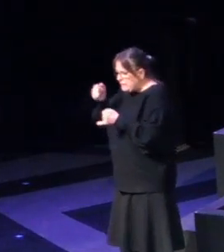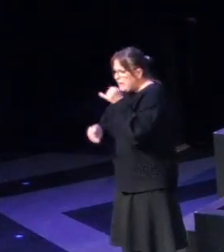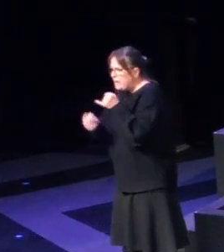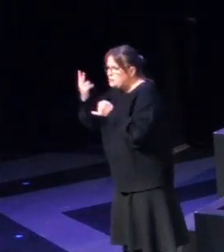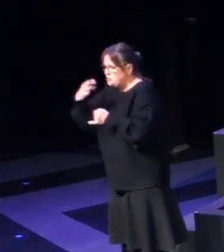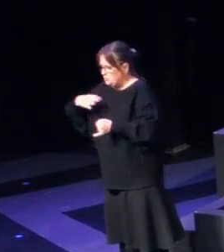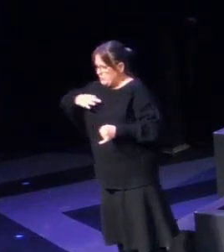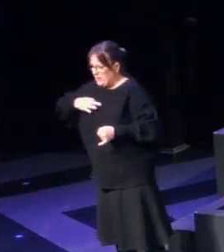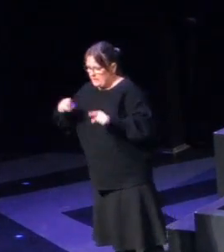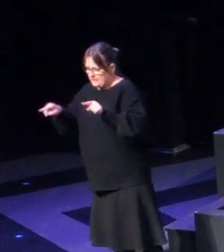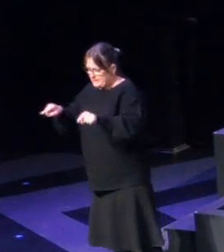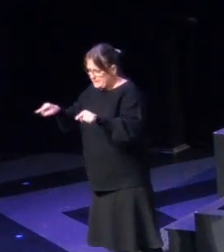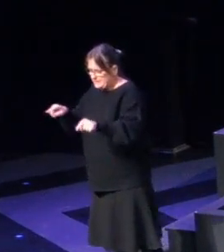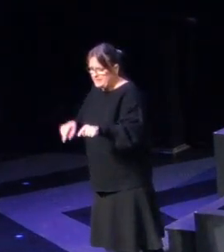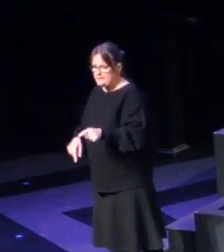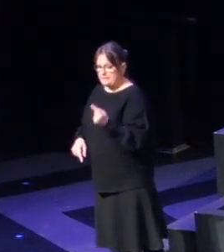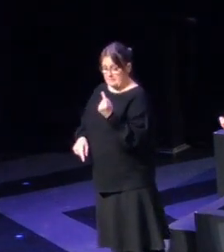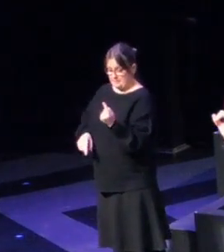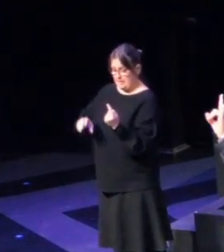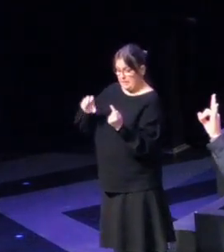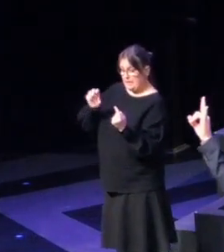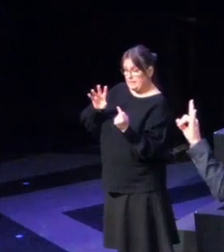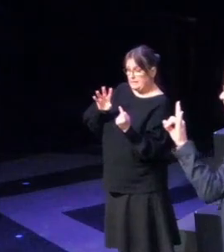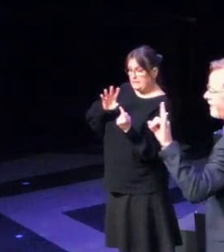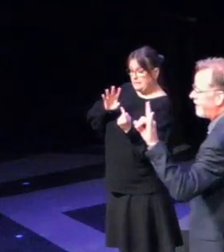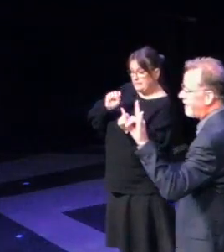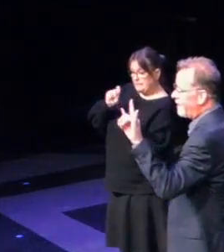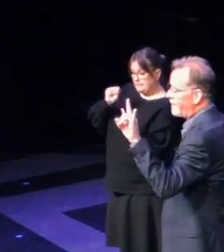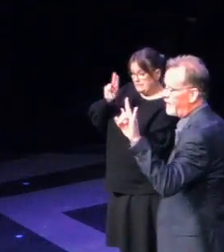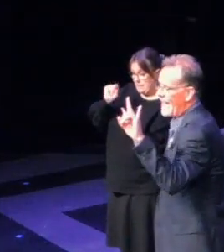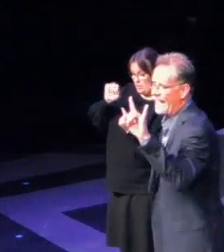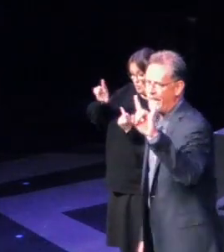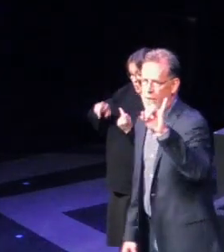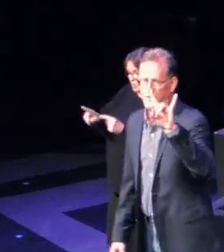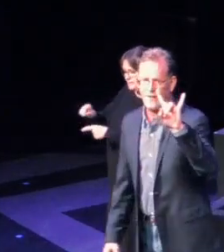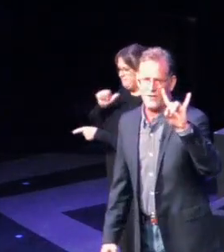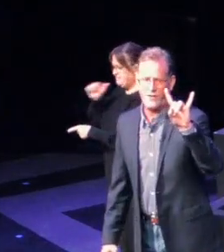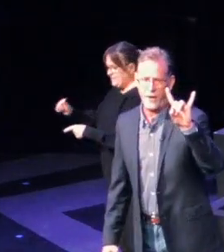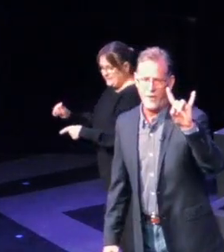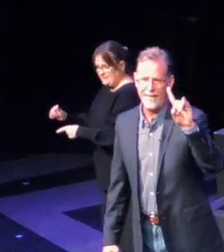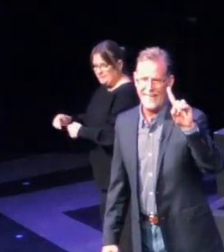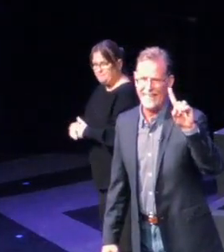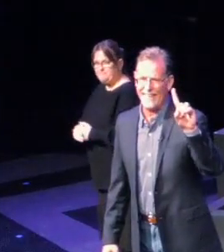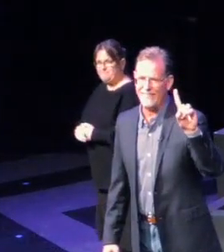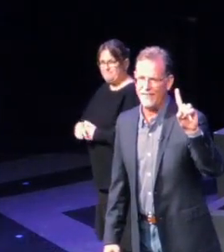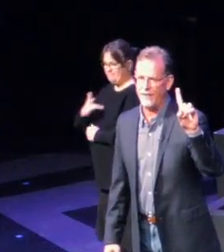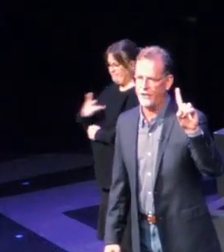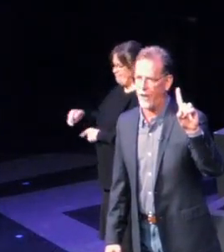One candidate who stutters the other candidate who doesn't stutter, the candidate who doesn't stutter, gets the job.